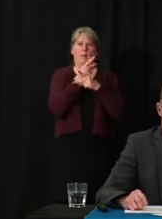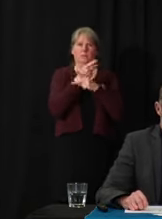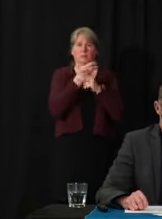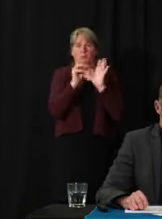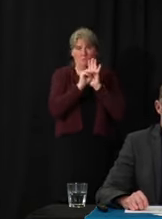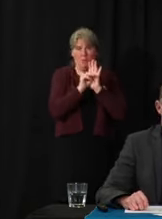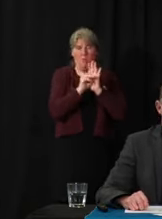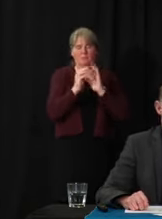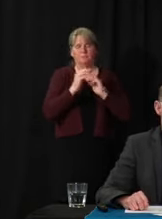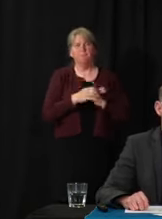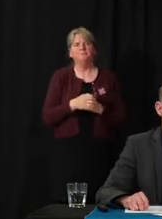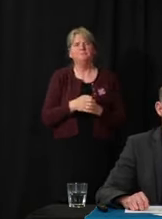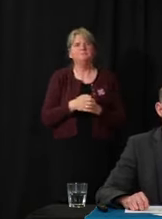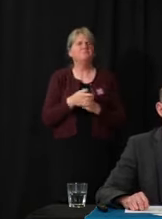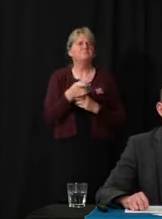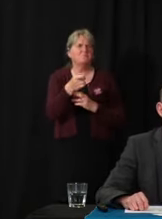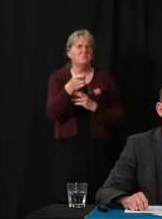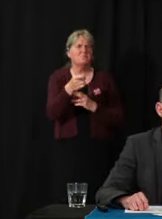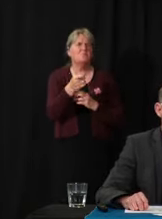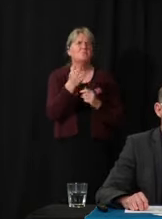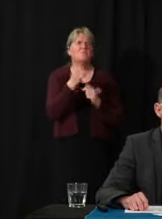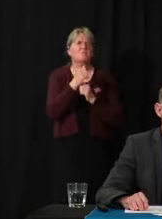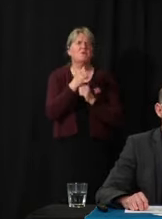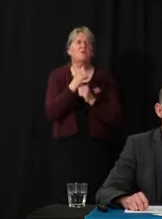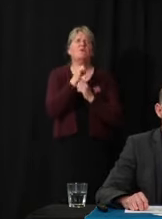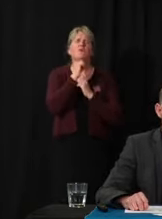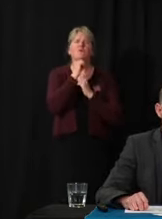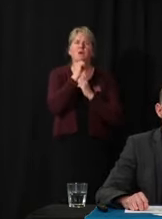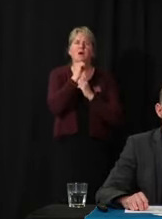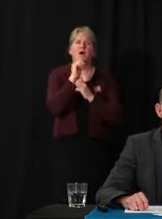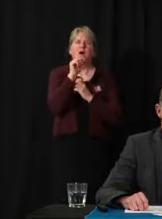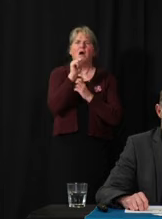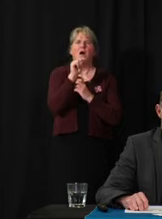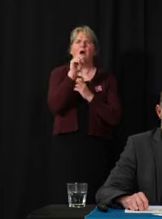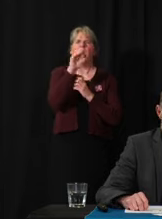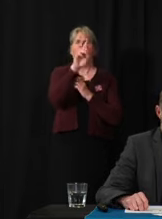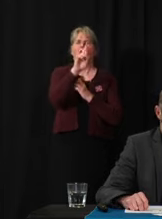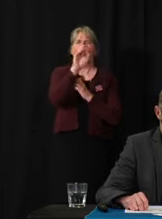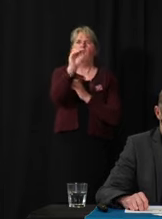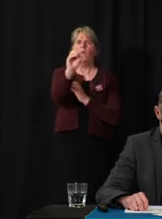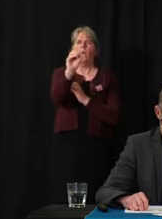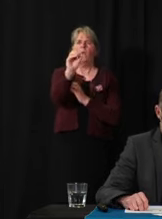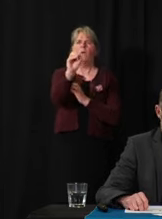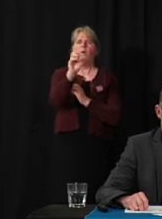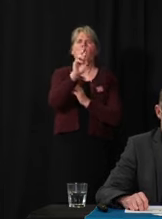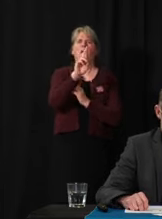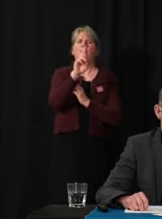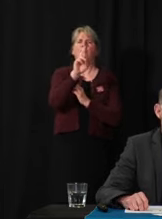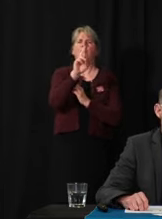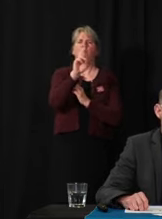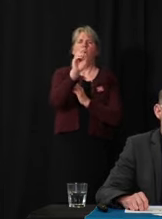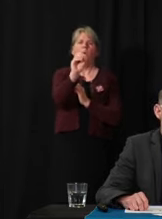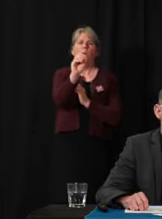will show you. You probably heard of the R0